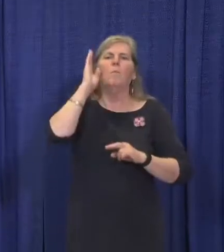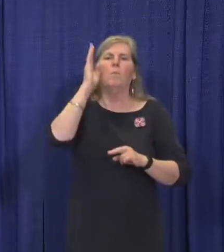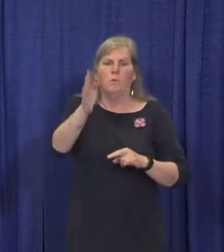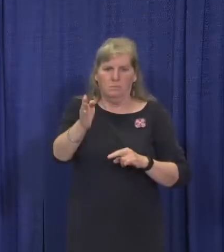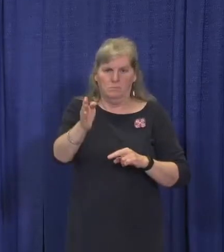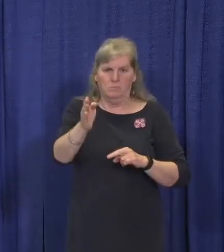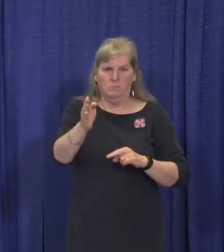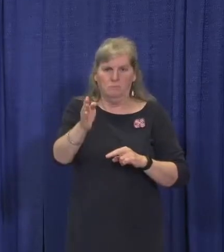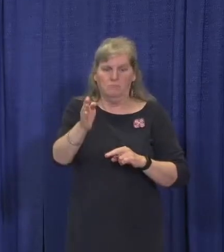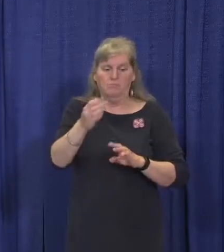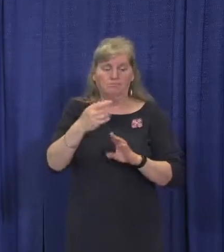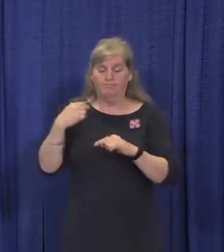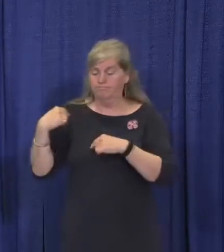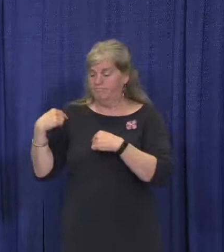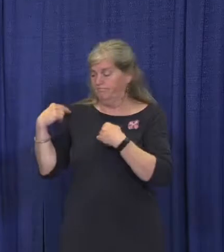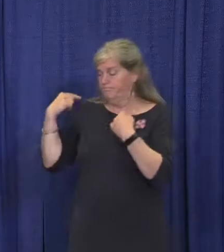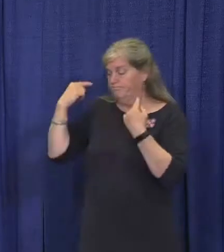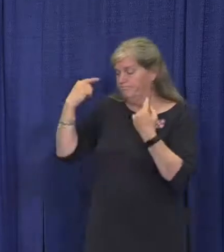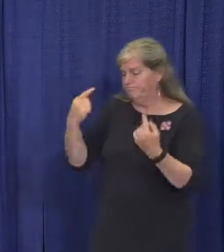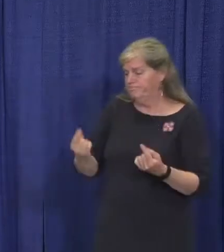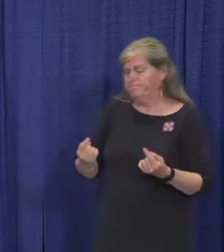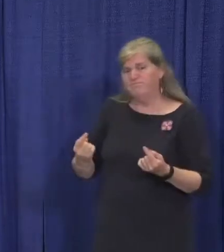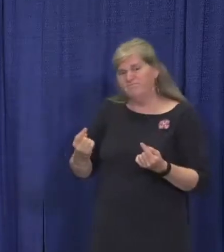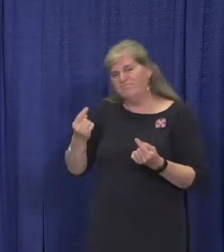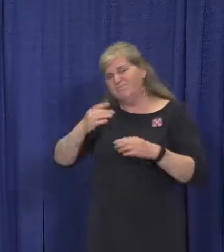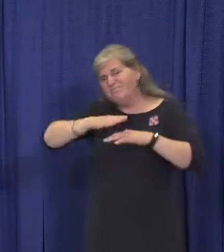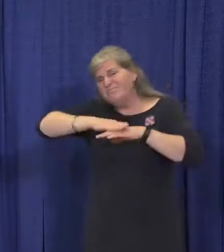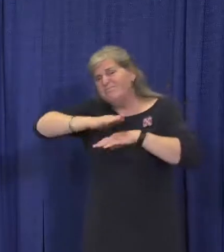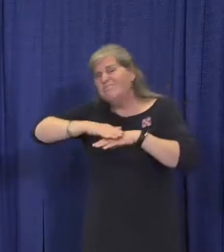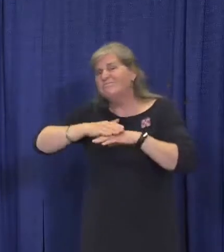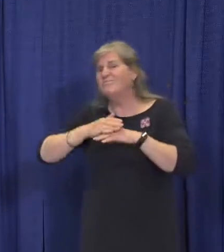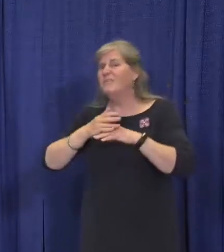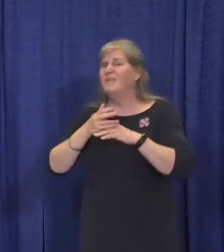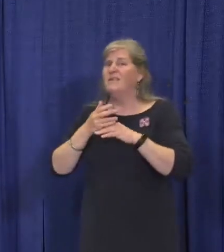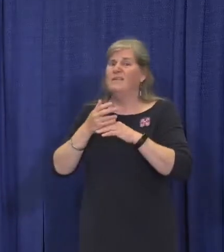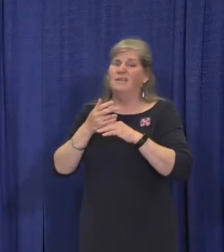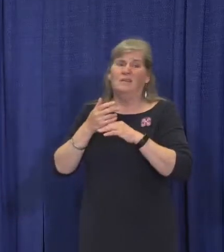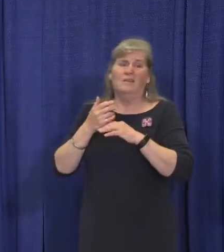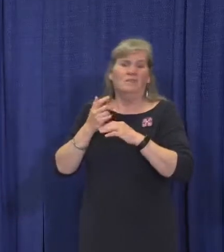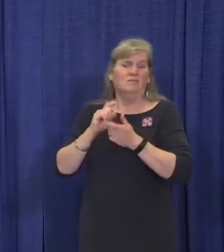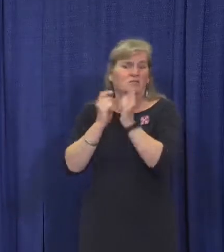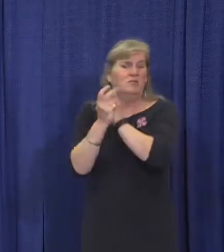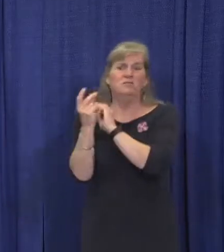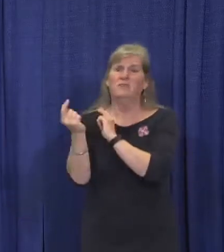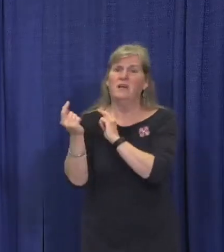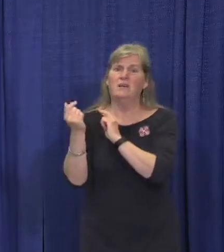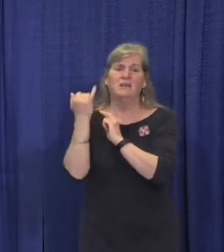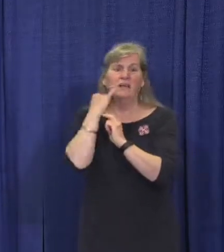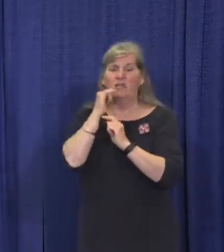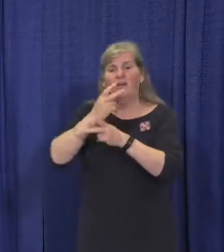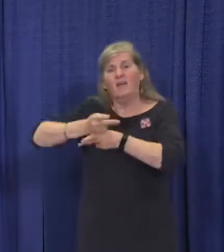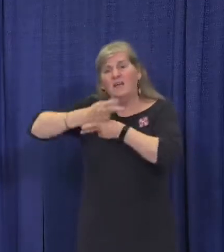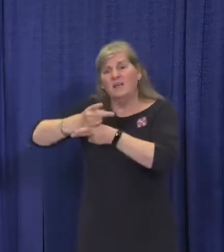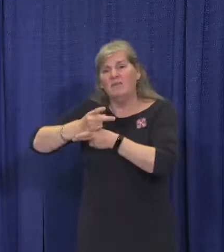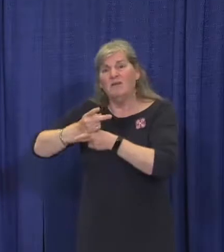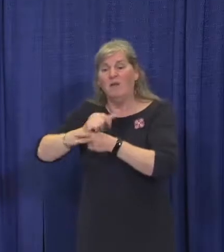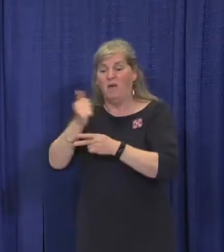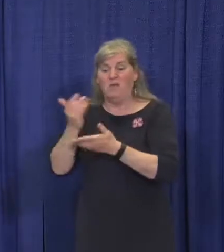We have taught many times in those outbreaks about how quickly things can change and we have seen it in other